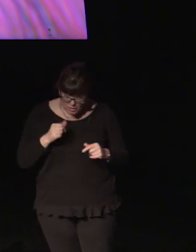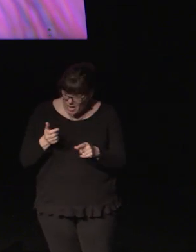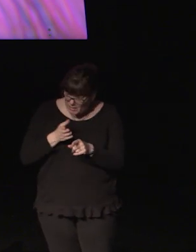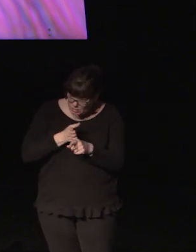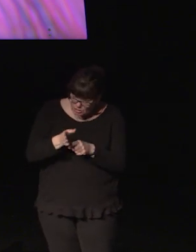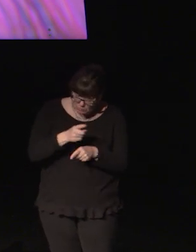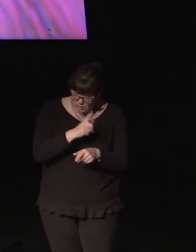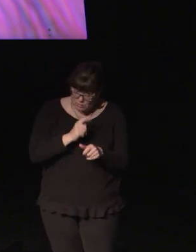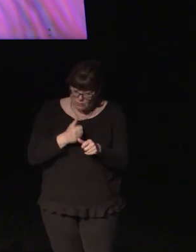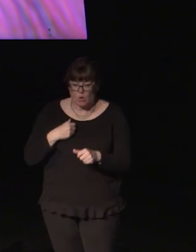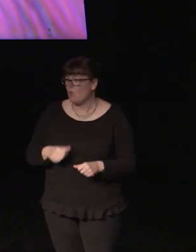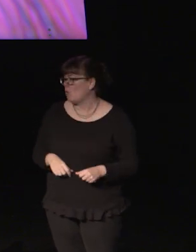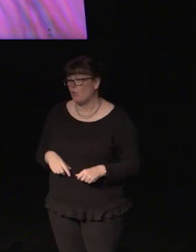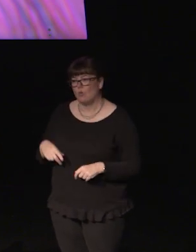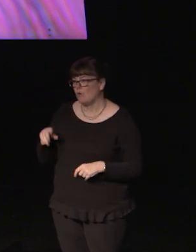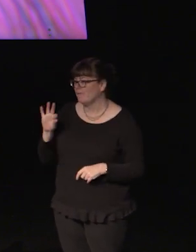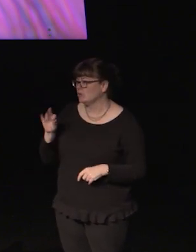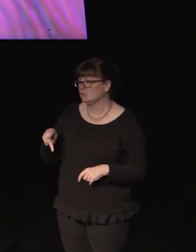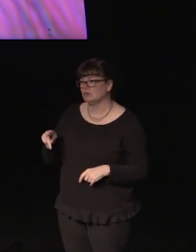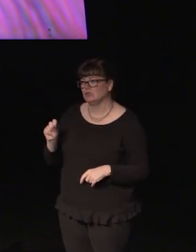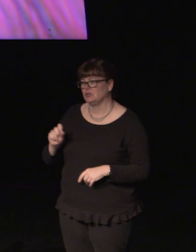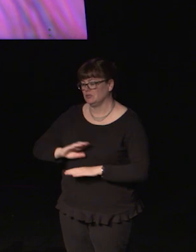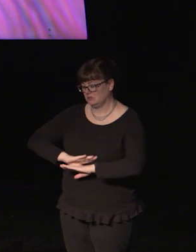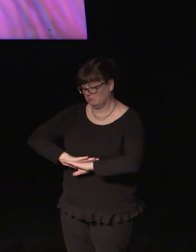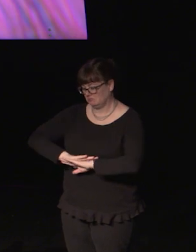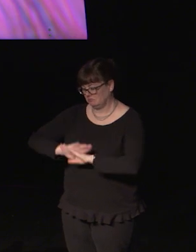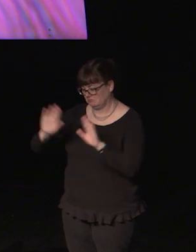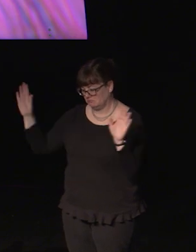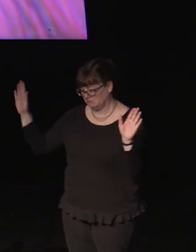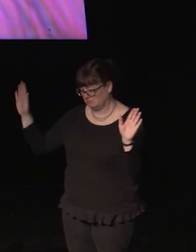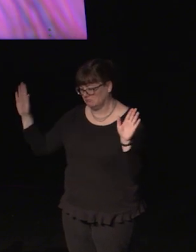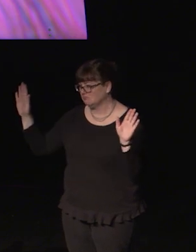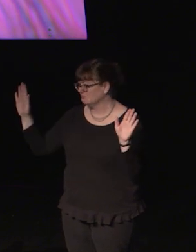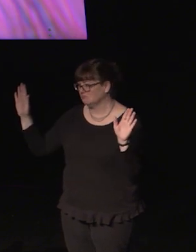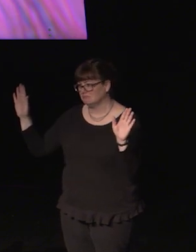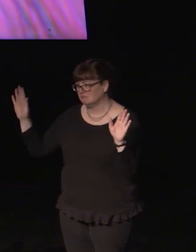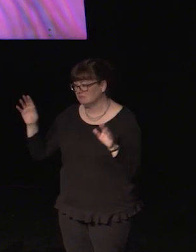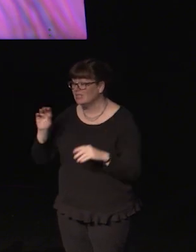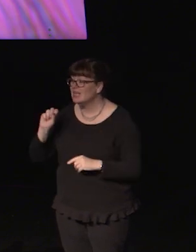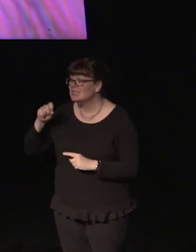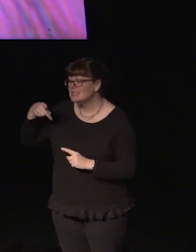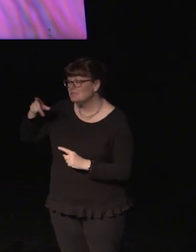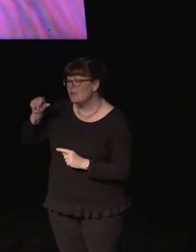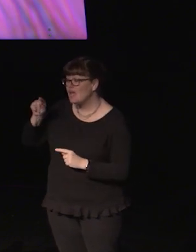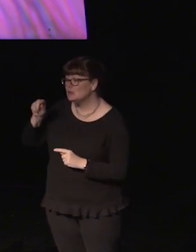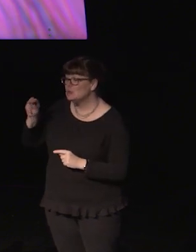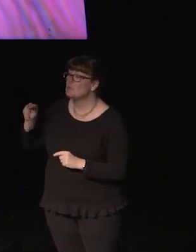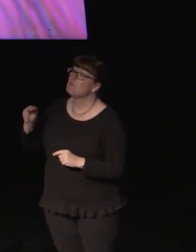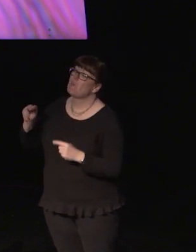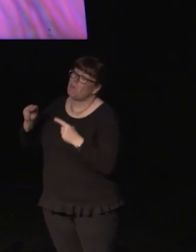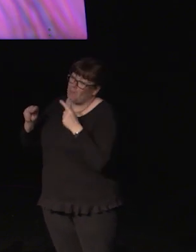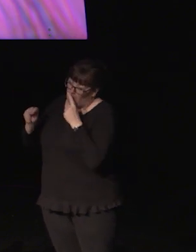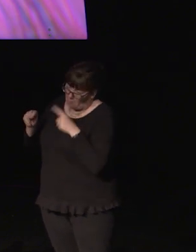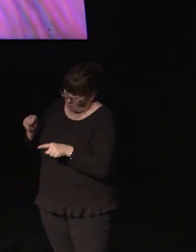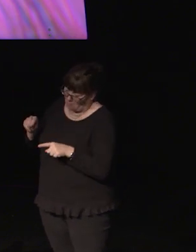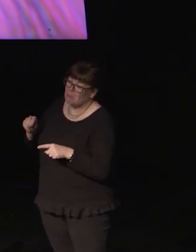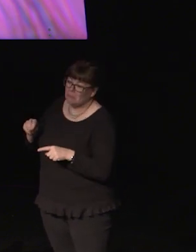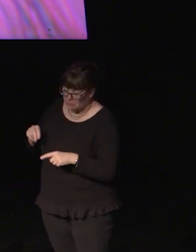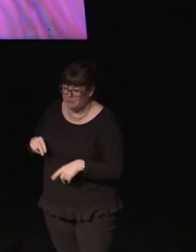Oh, I do not play first person shooters. Fair. Yeah. Splatoon has been my exception. And then... We talked earlier this morning,